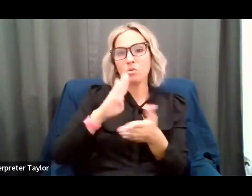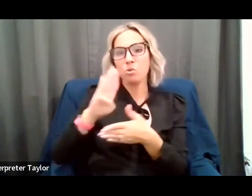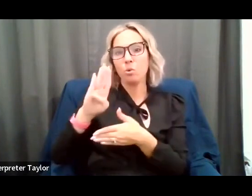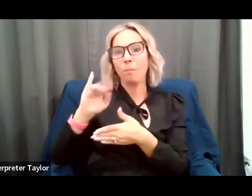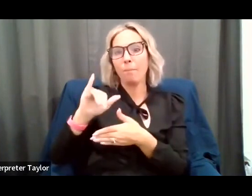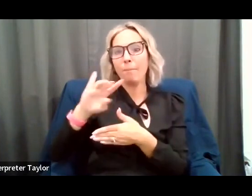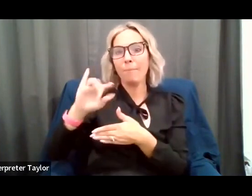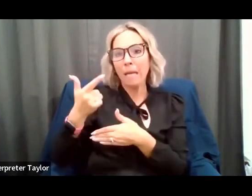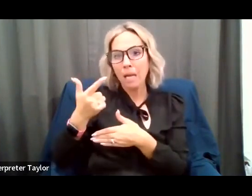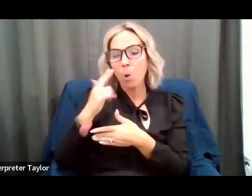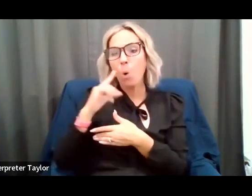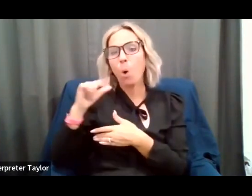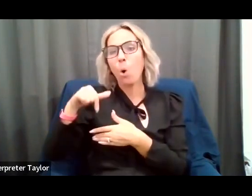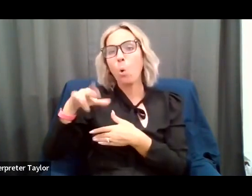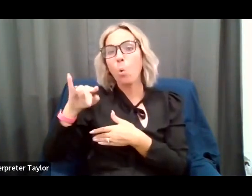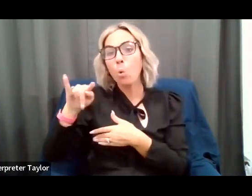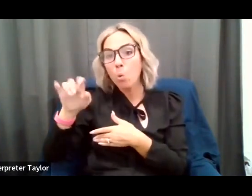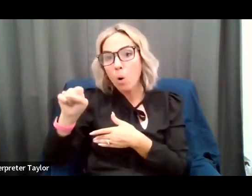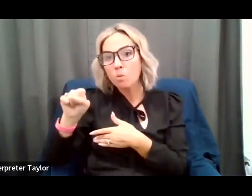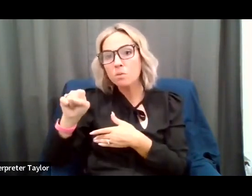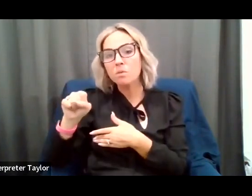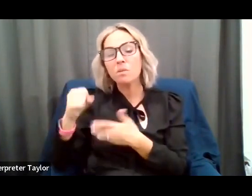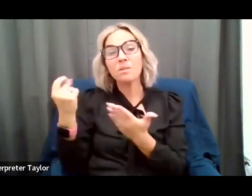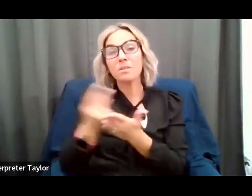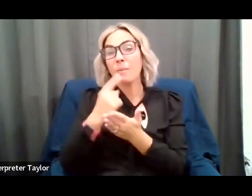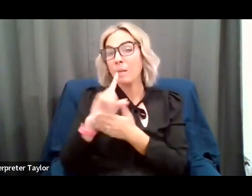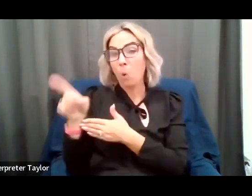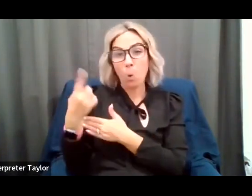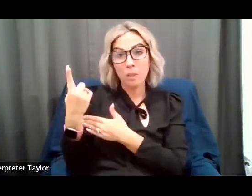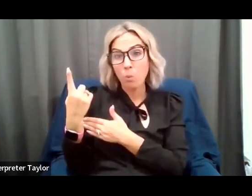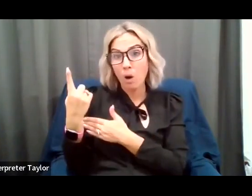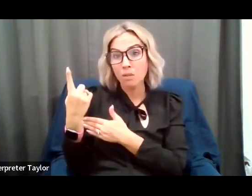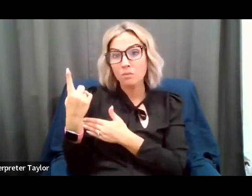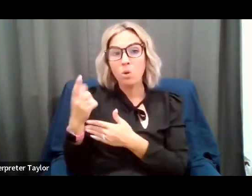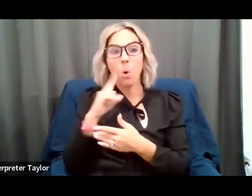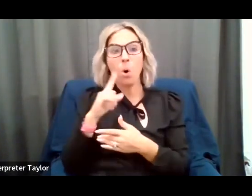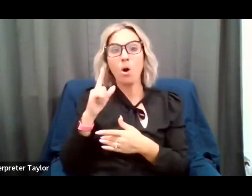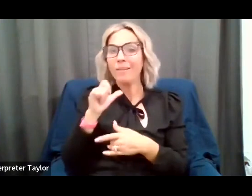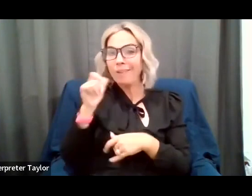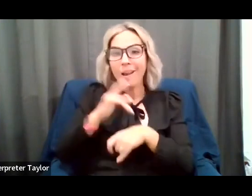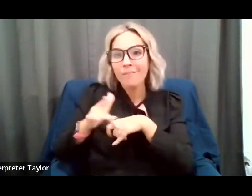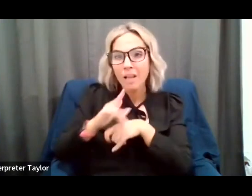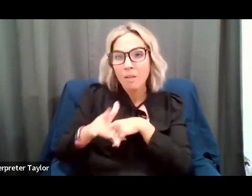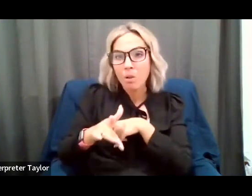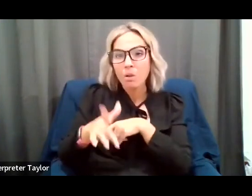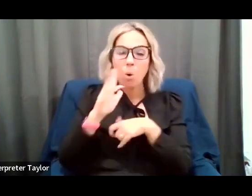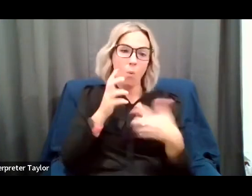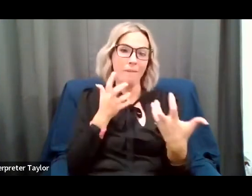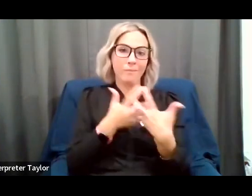Um, sometimes they're a single source where they're not available or they have to be compatible with existing equipment or resources.